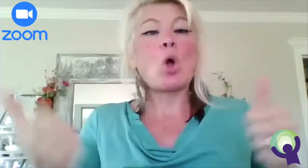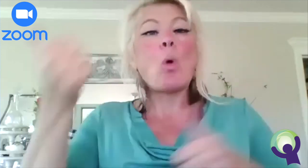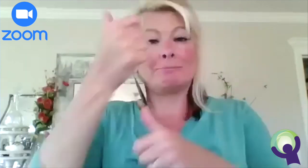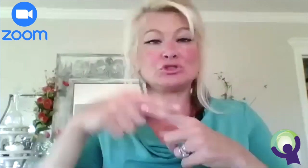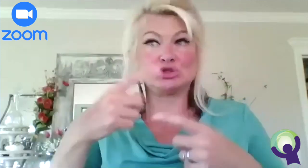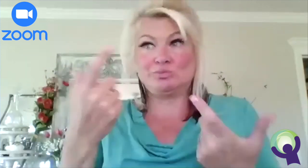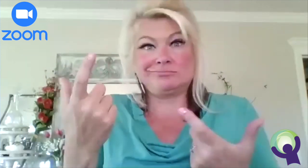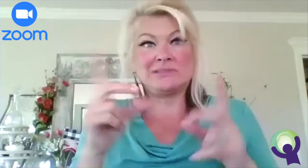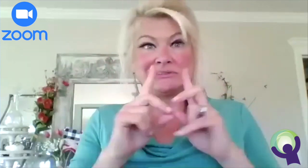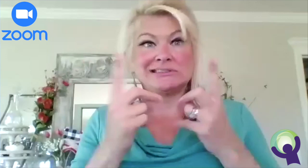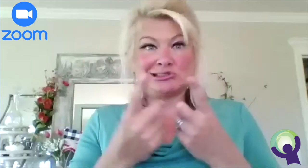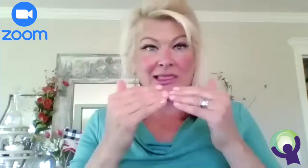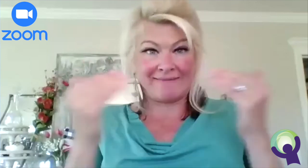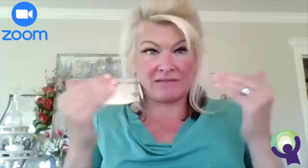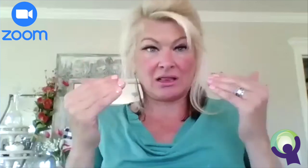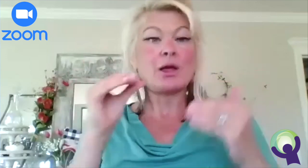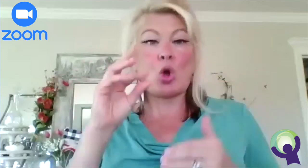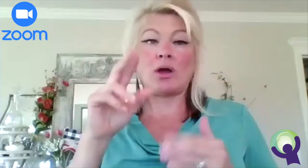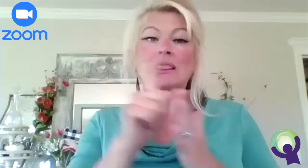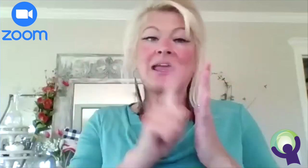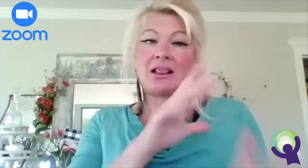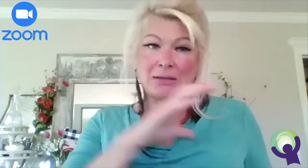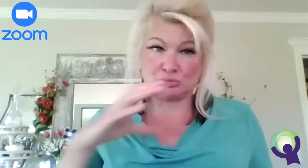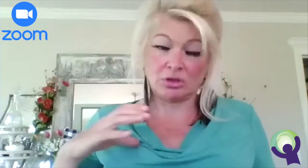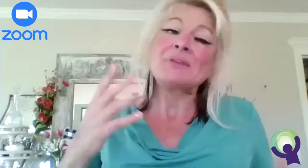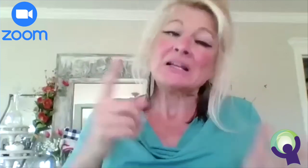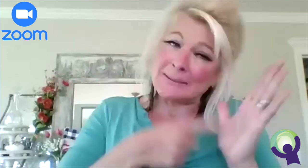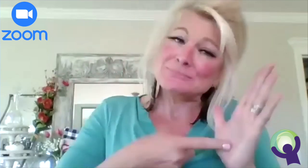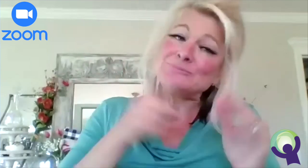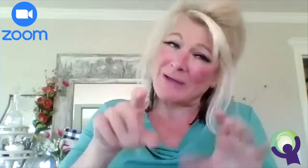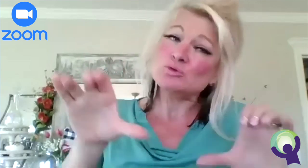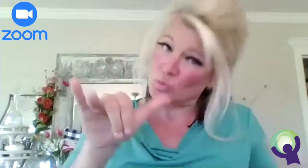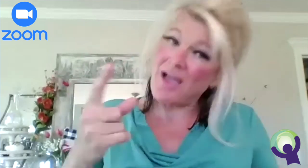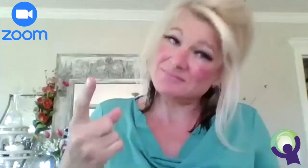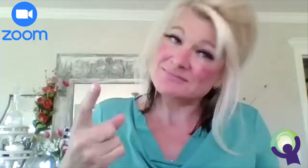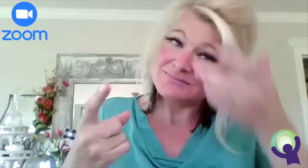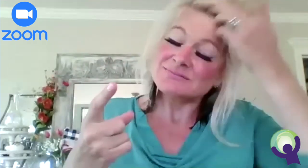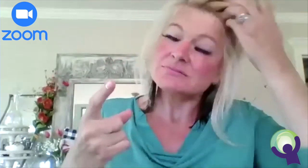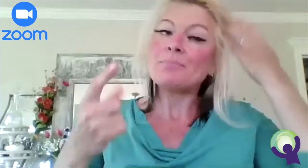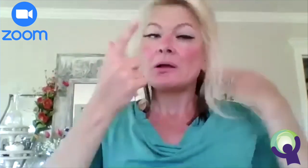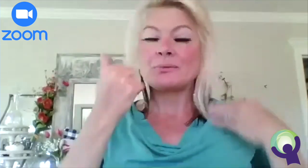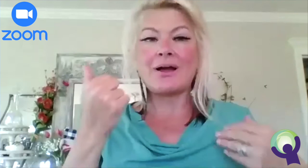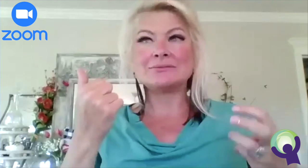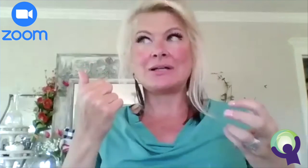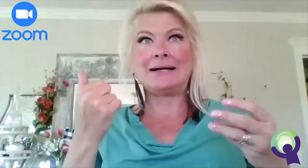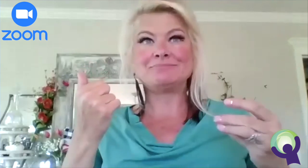follow that, then you can go up to the district level or you know the legal counsel. Sometimes you do have to go through that route